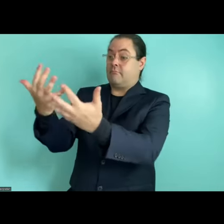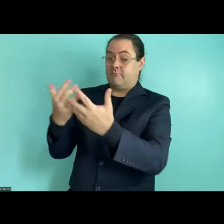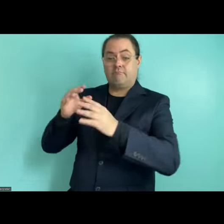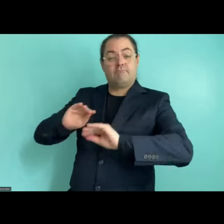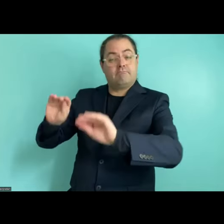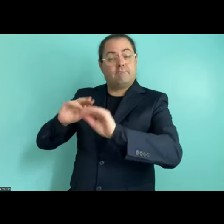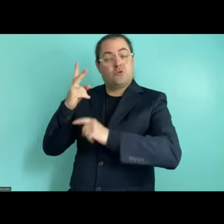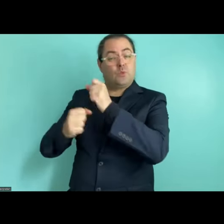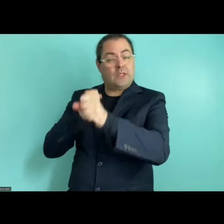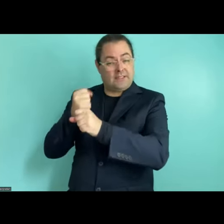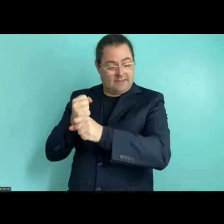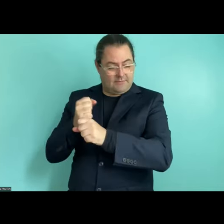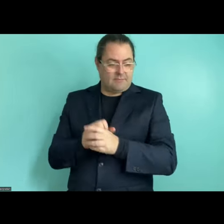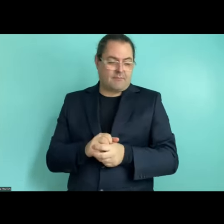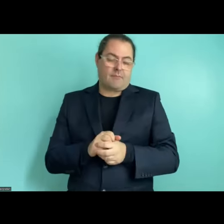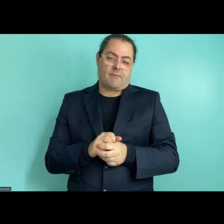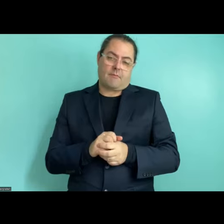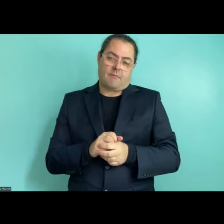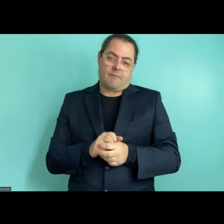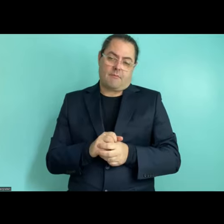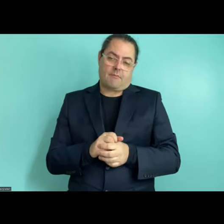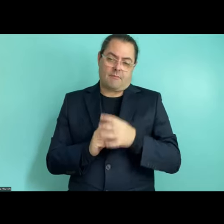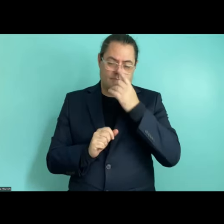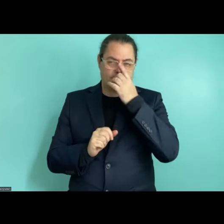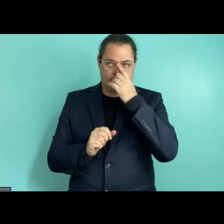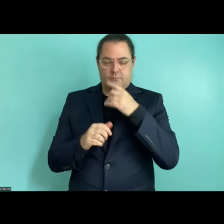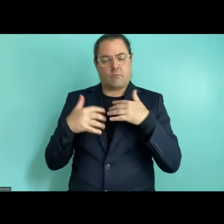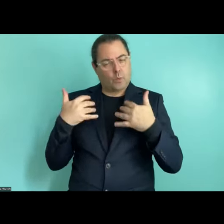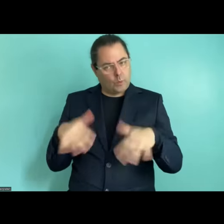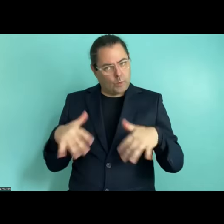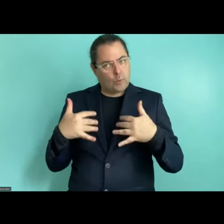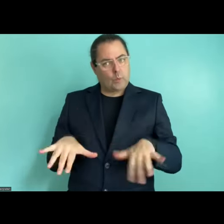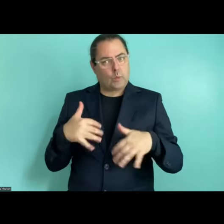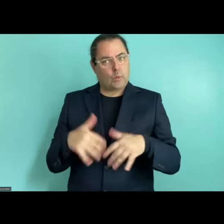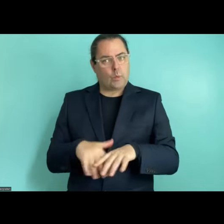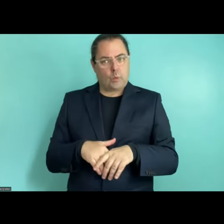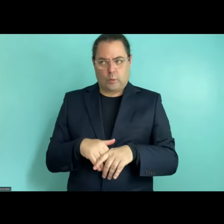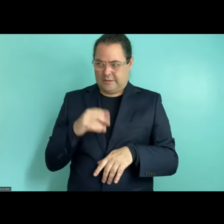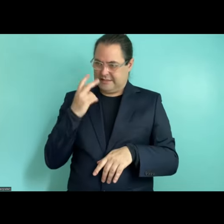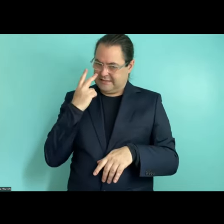we realized very early age that we cannot do this alone sex Asia.